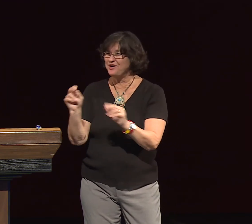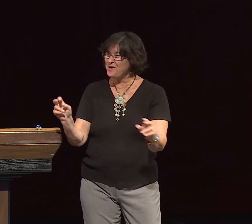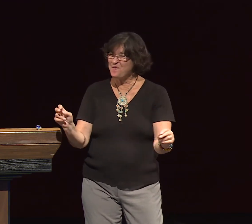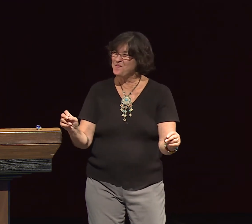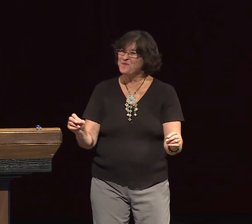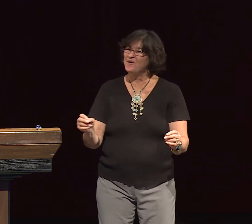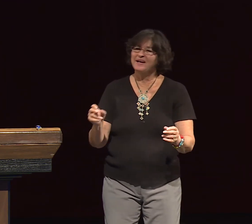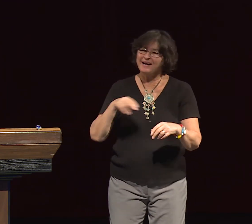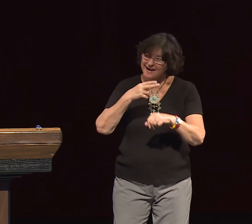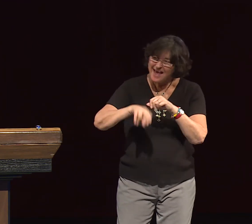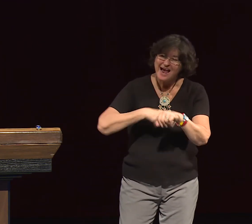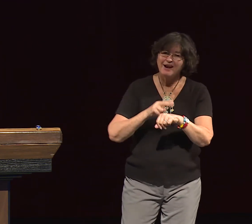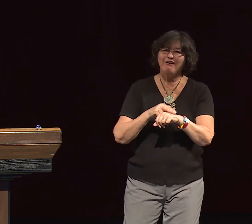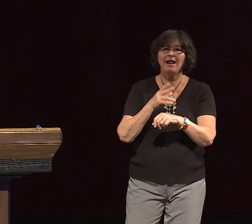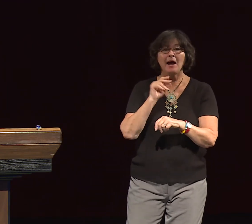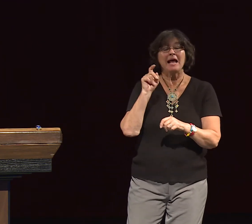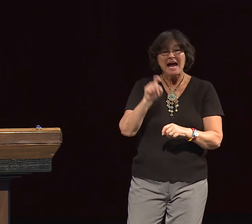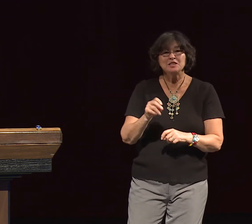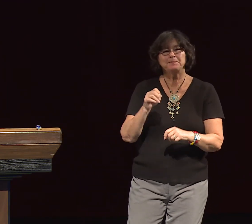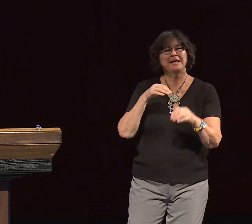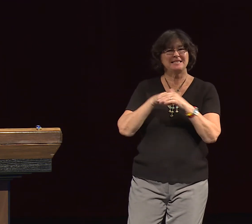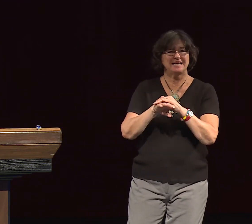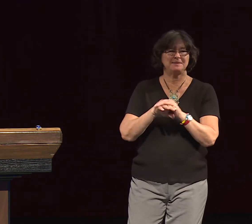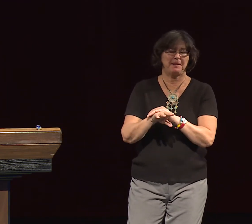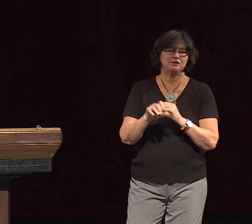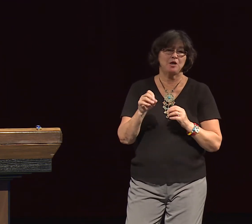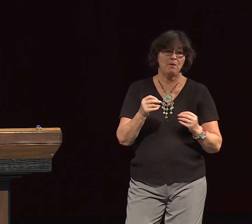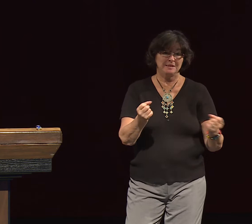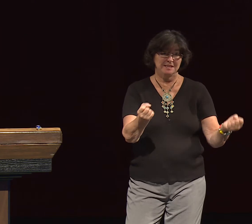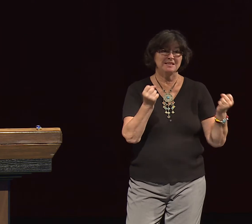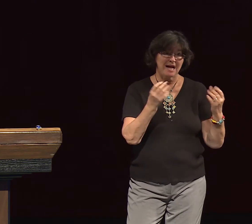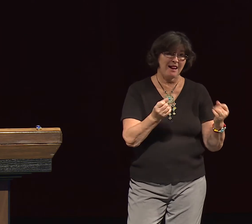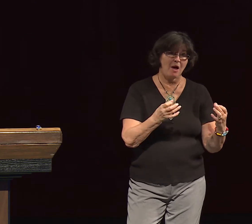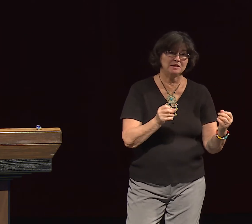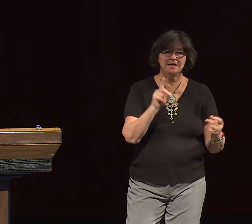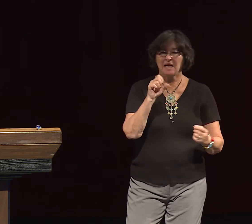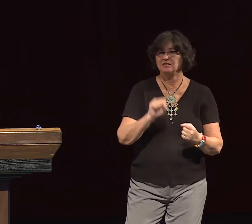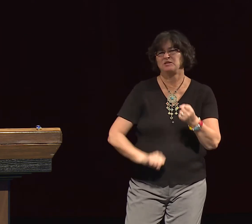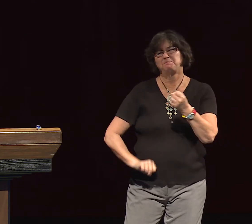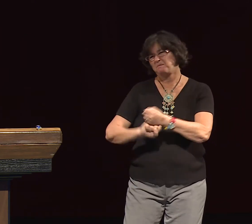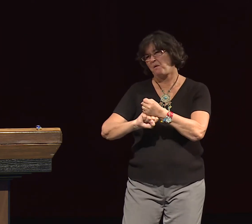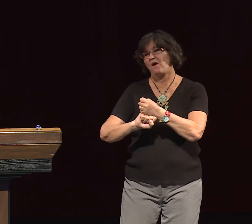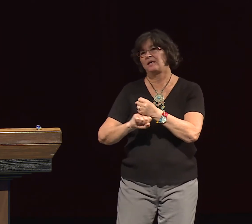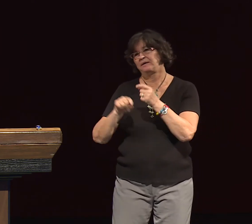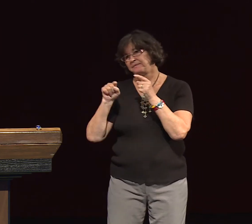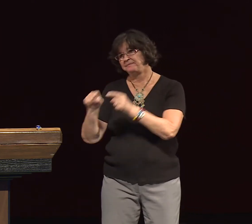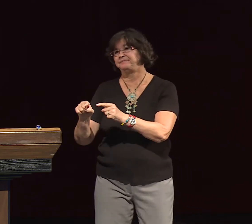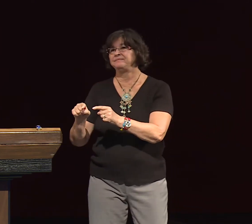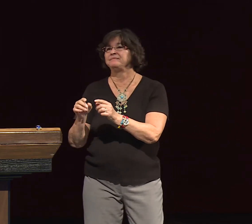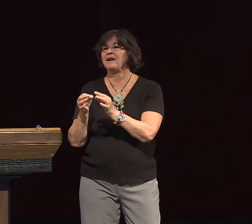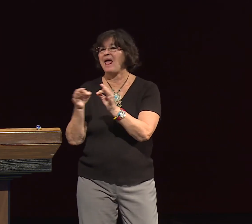It's not about just vocabulary being used, but also the context and the content